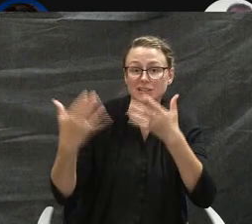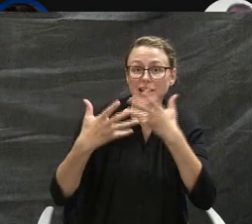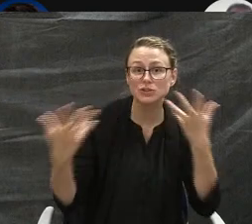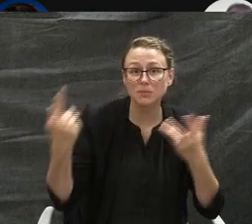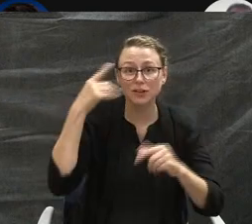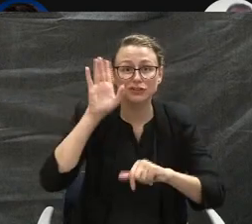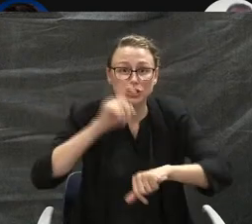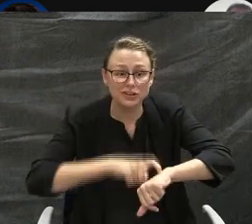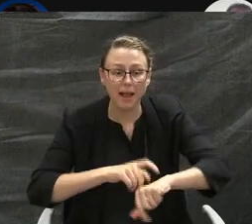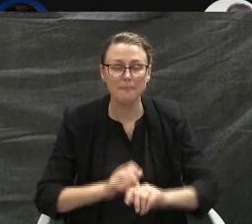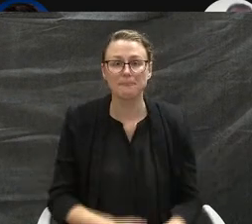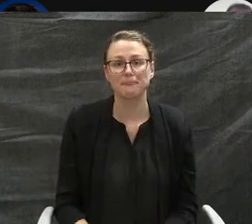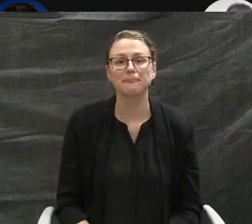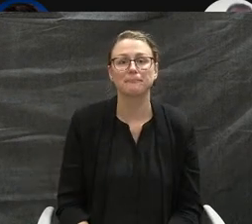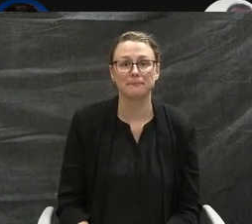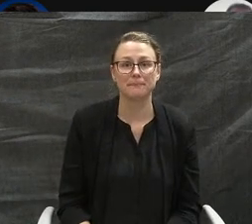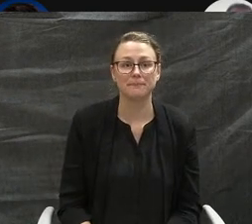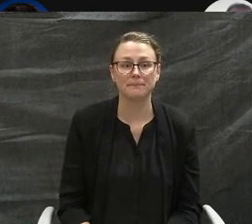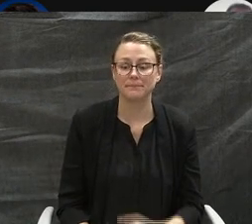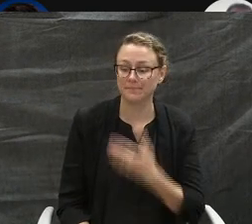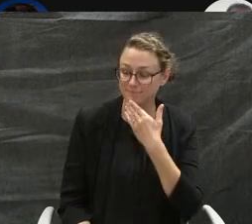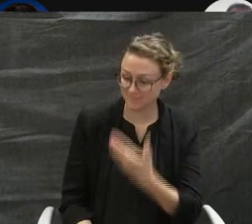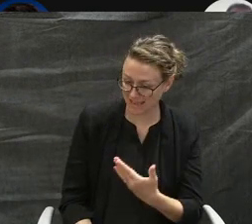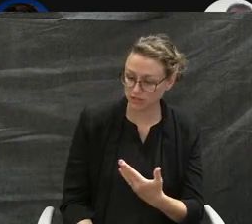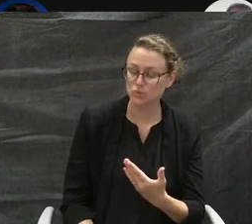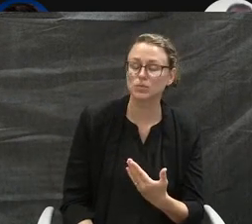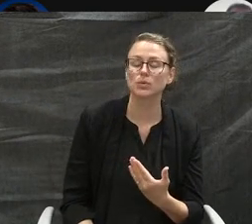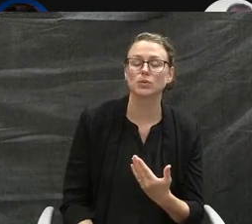consideration. Thank you Clinton and back to you, doctor Peterson